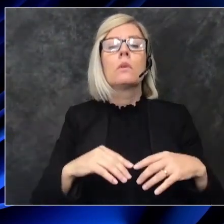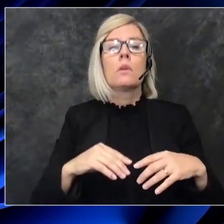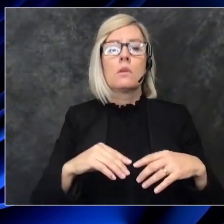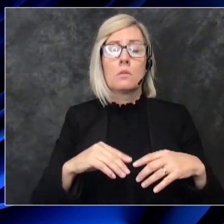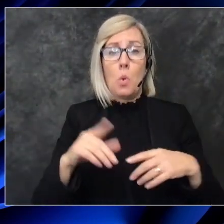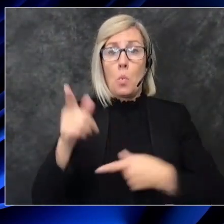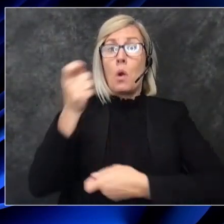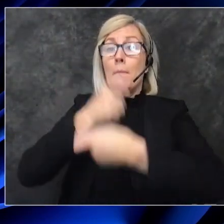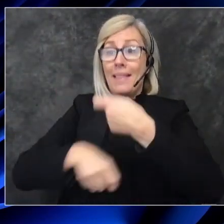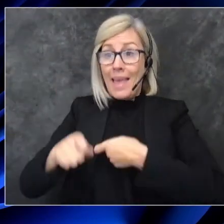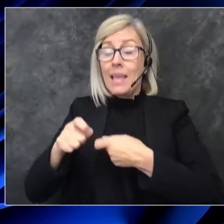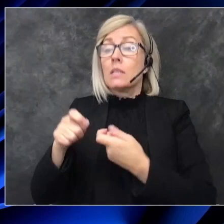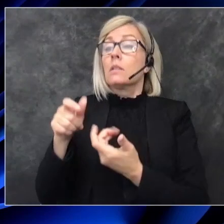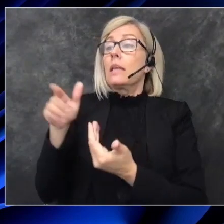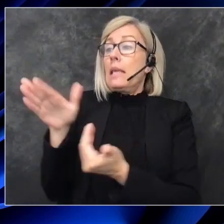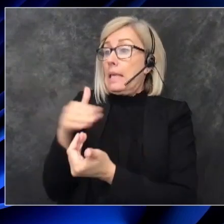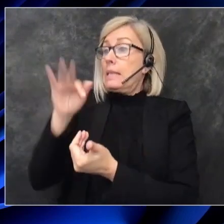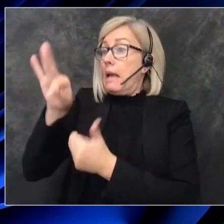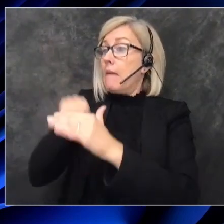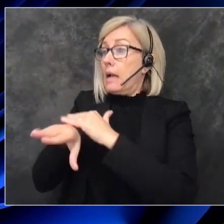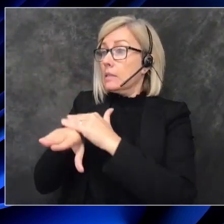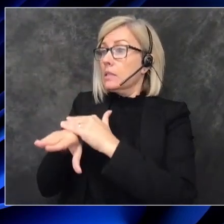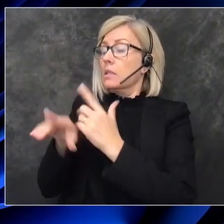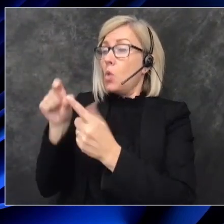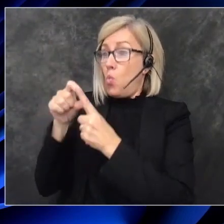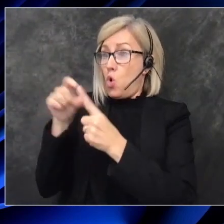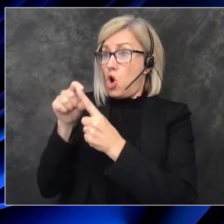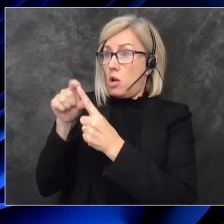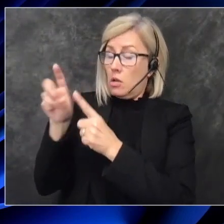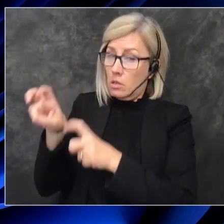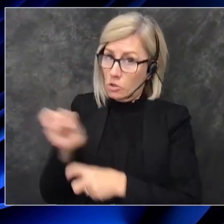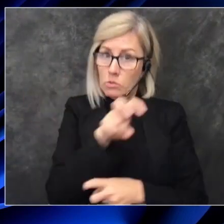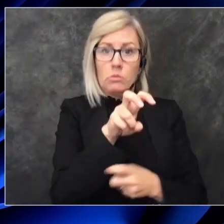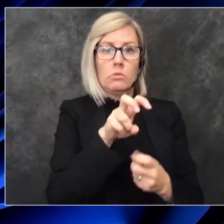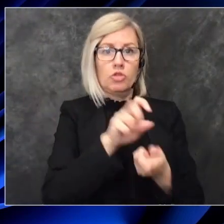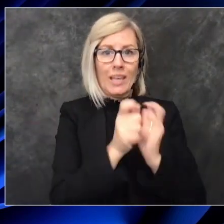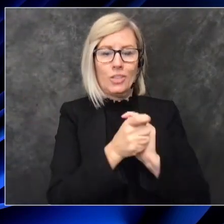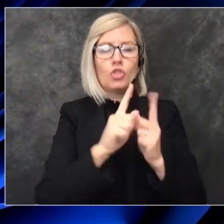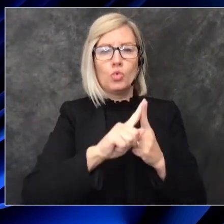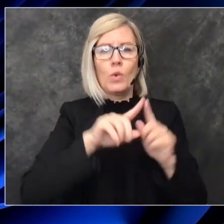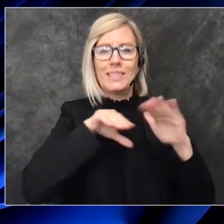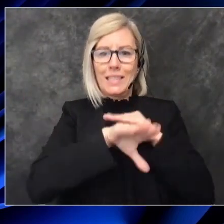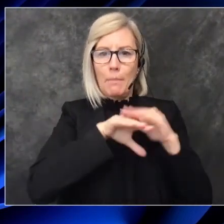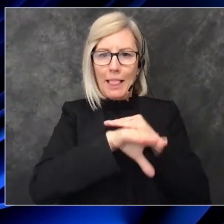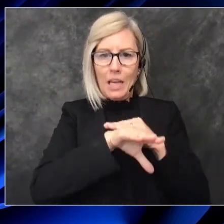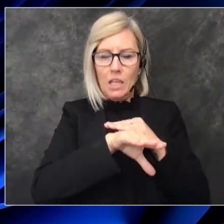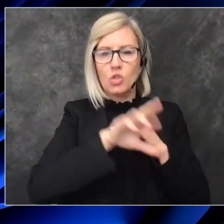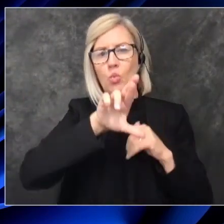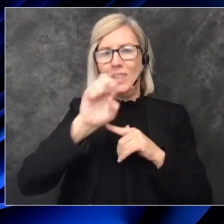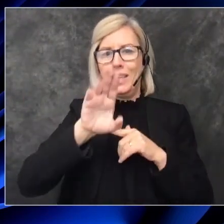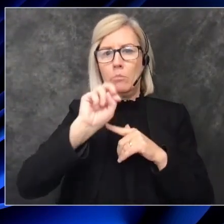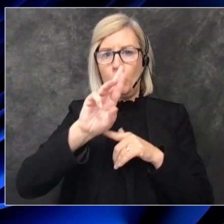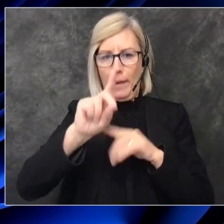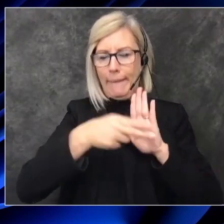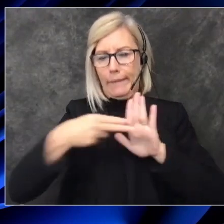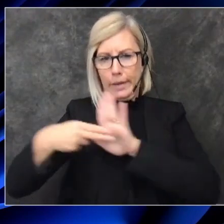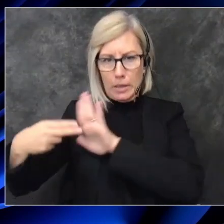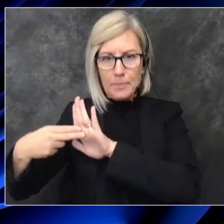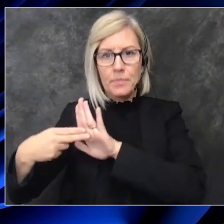access with the term accessibility in terms of the rebranding, we've still kept things very familiar. For example,